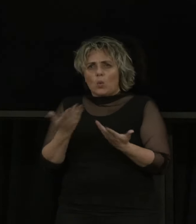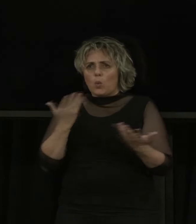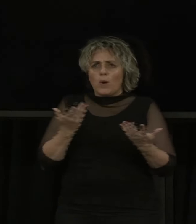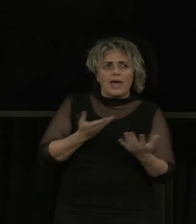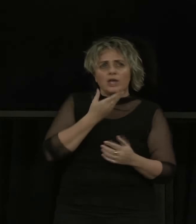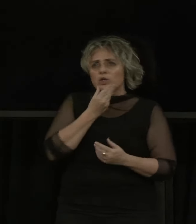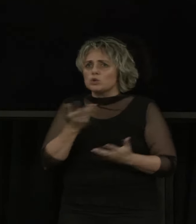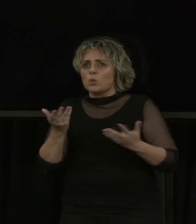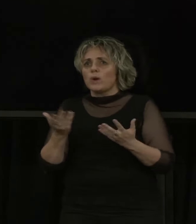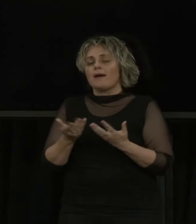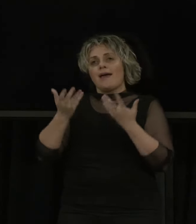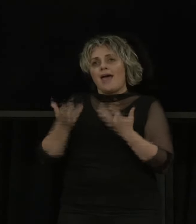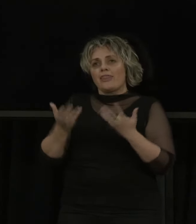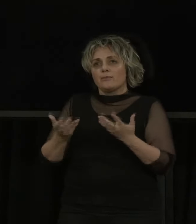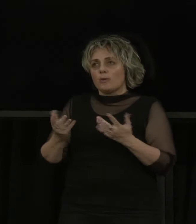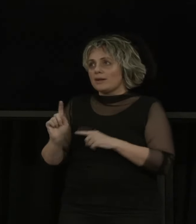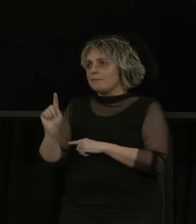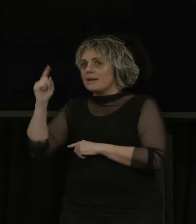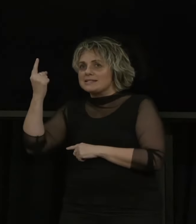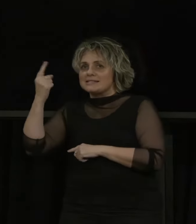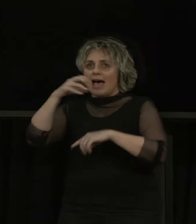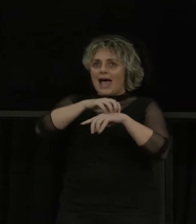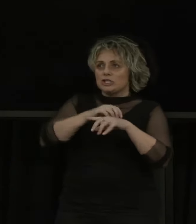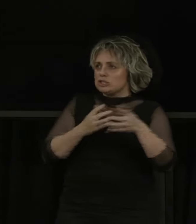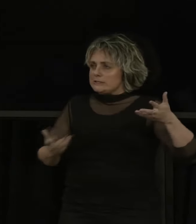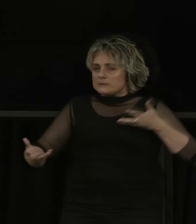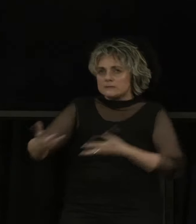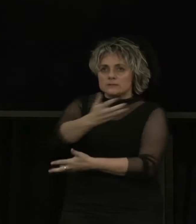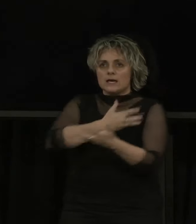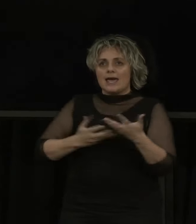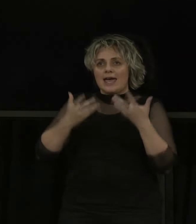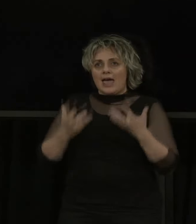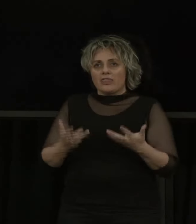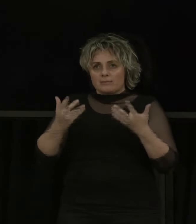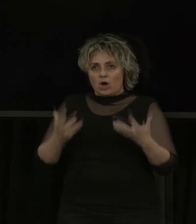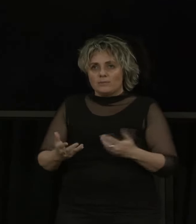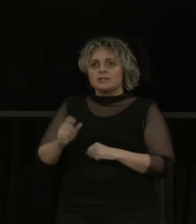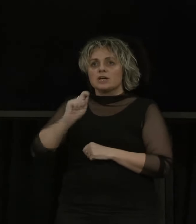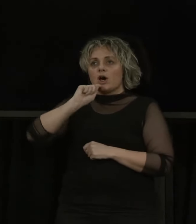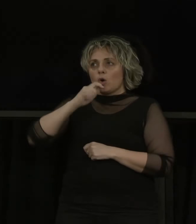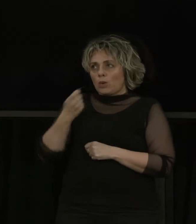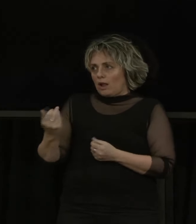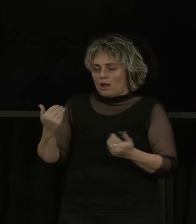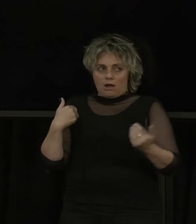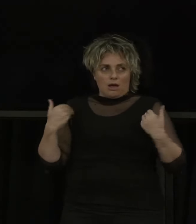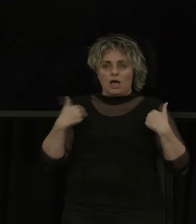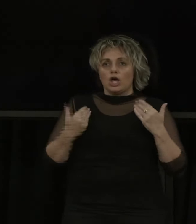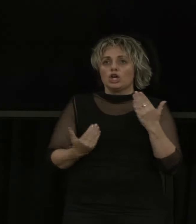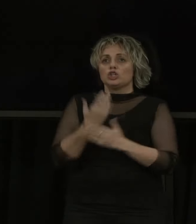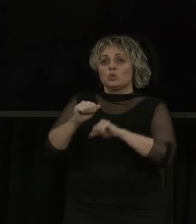certainty and greater safety of high-risk events and venues. The question that everyone will rightly have is how widely will be applied? That is work that